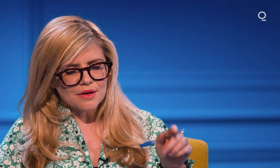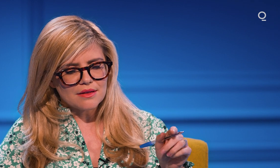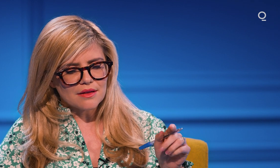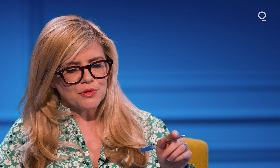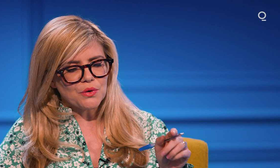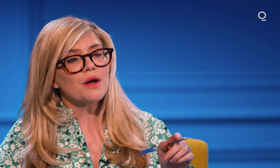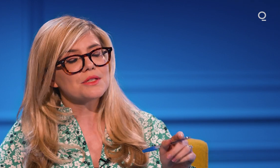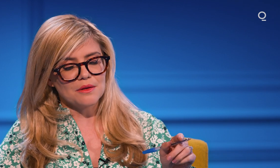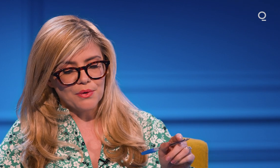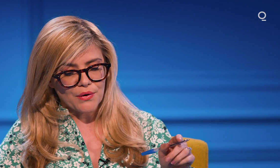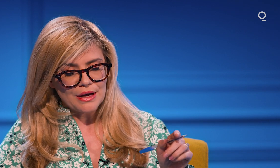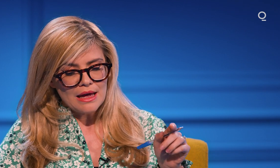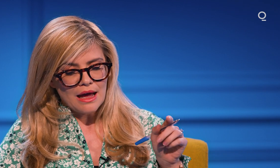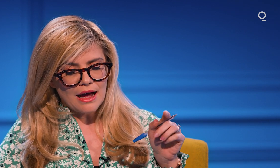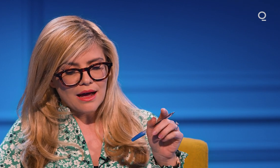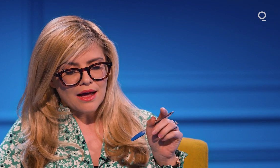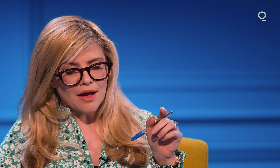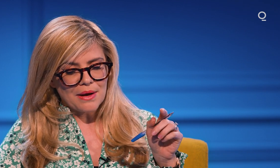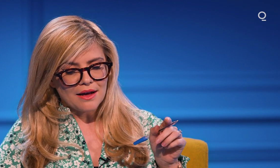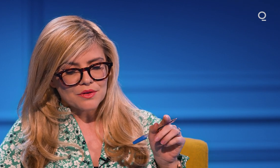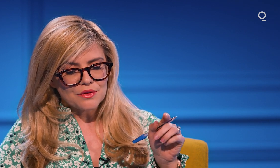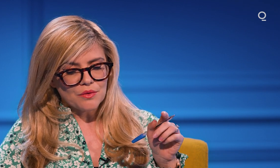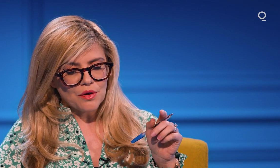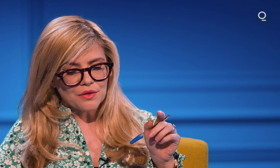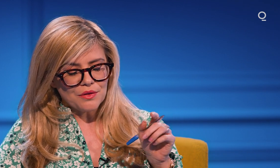there is someone you quote in the book about